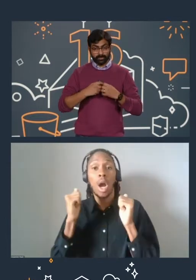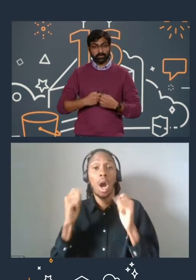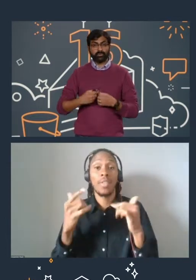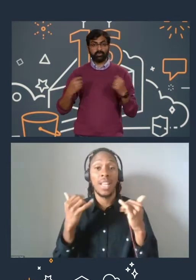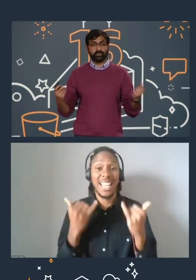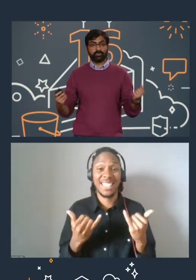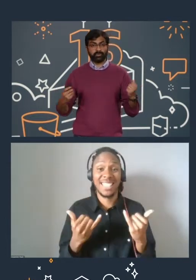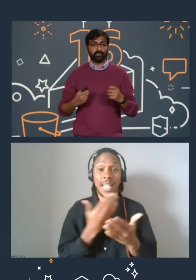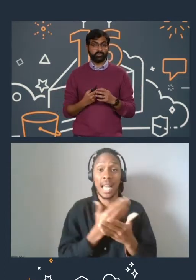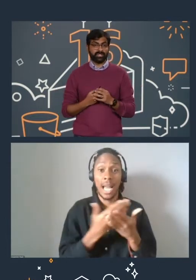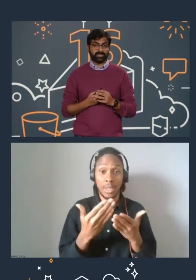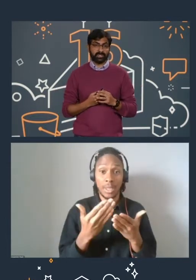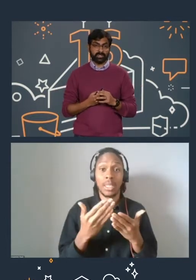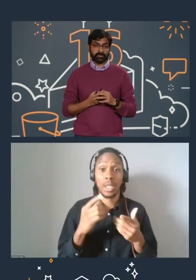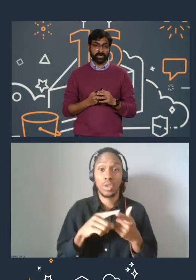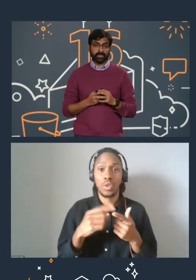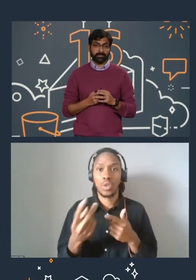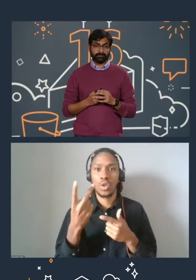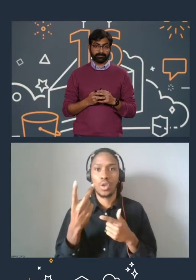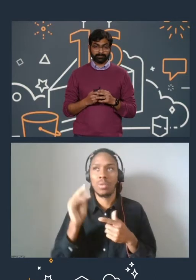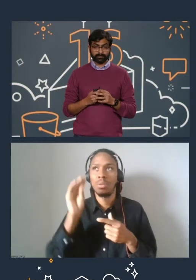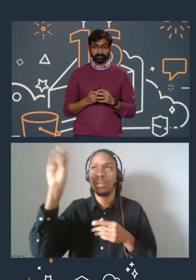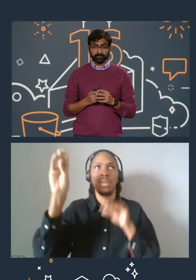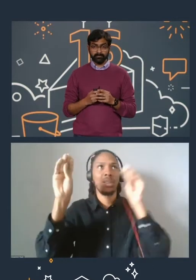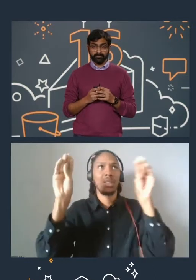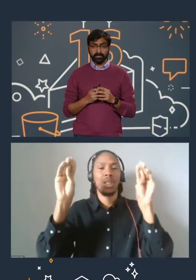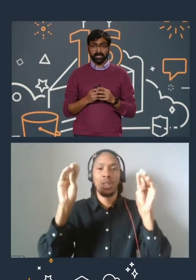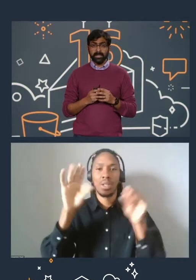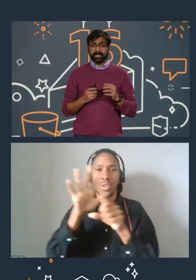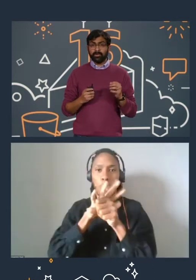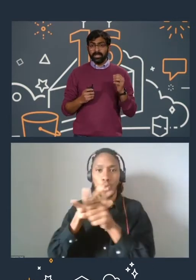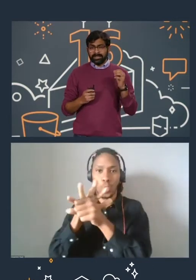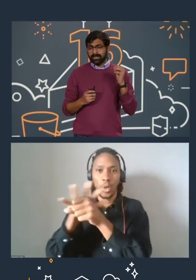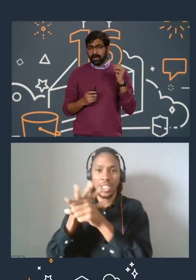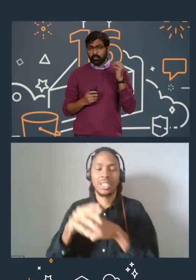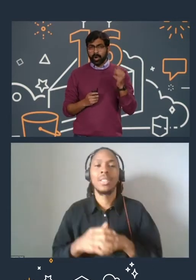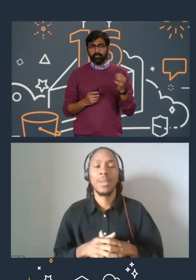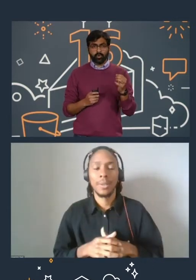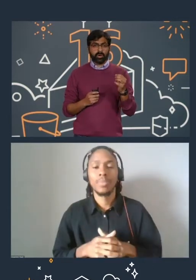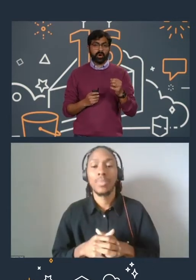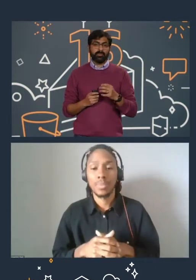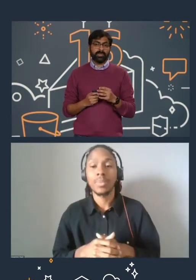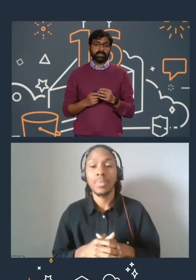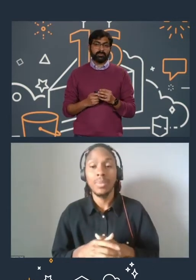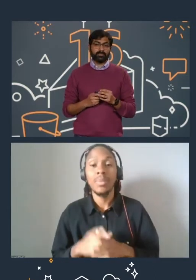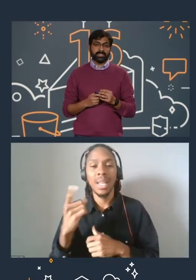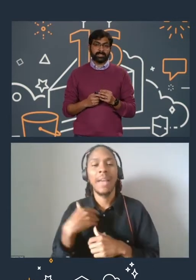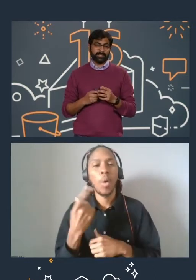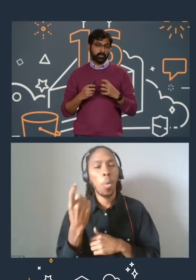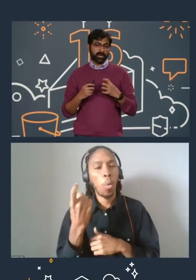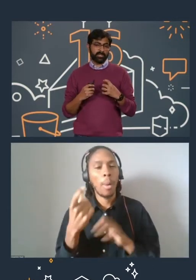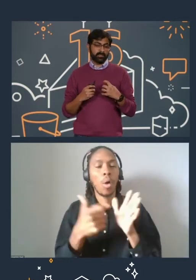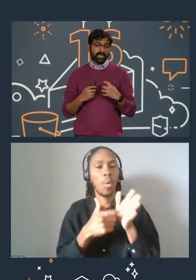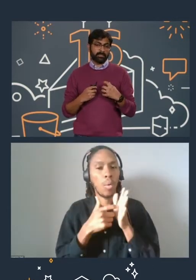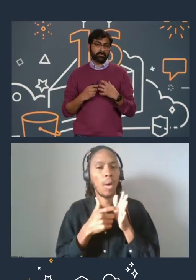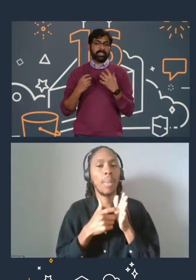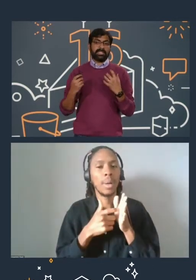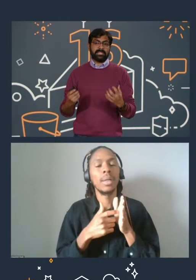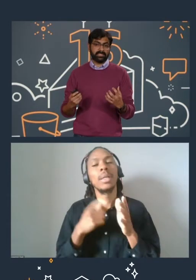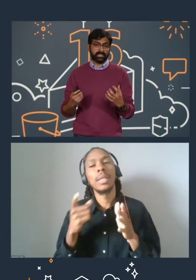to those two new regions that they've created. Now, they did have one more requirement, and that was basically, they wanted to make it really easy